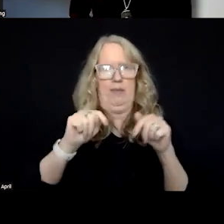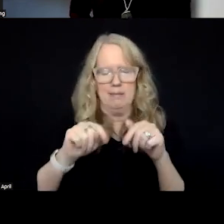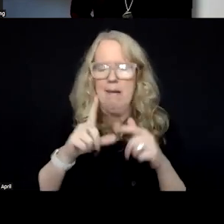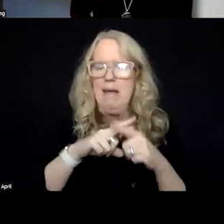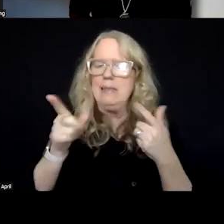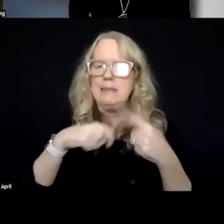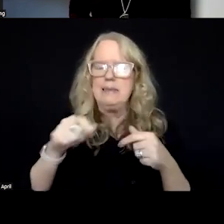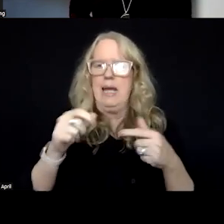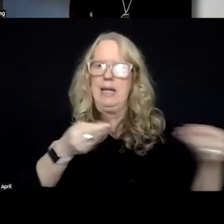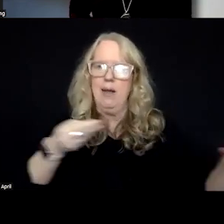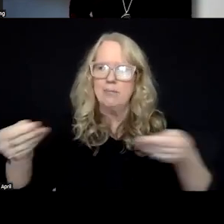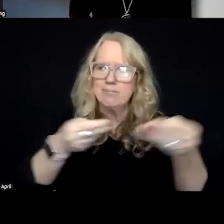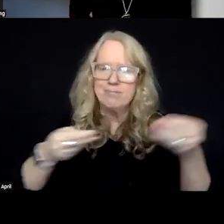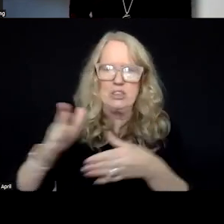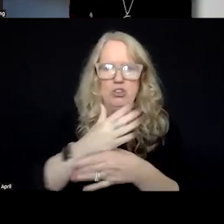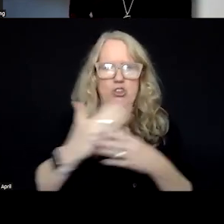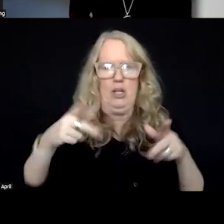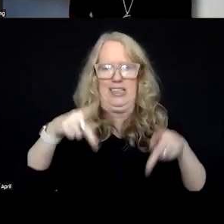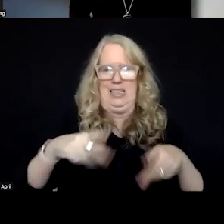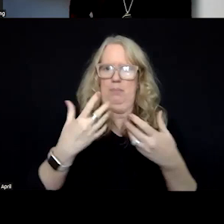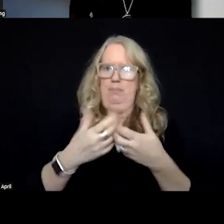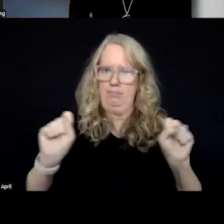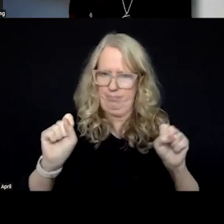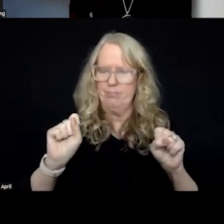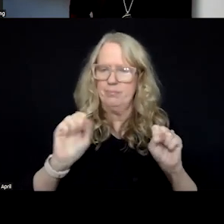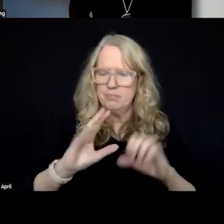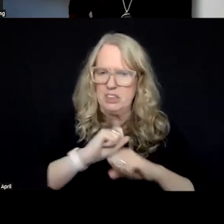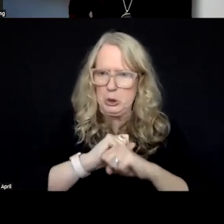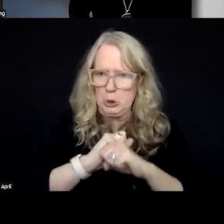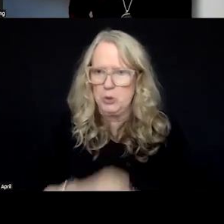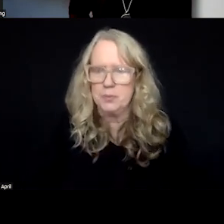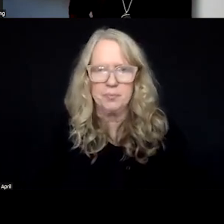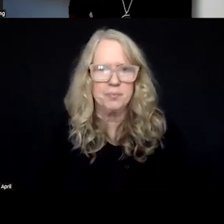THAT IS WHAT HELP KEEPS THIS SPACE SAFE AND SECURE.